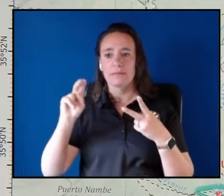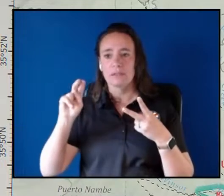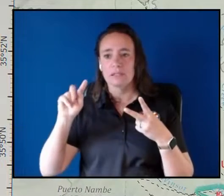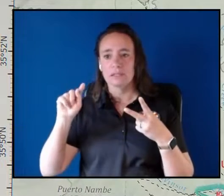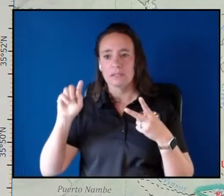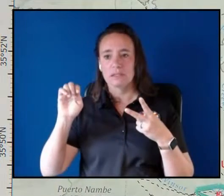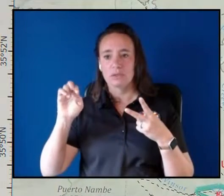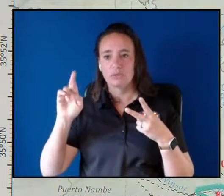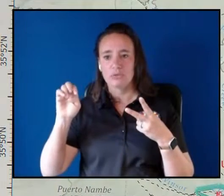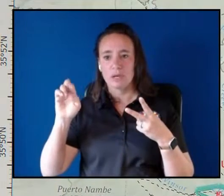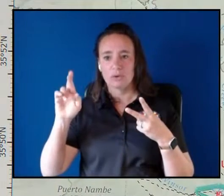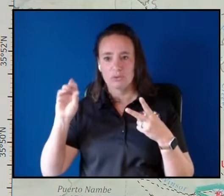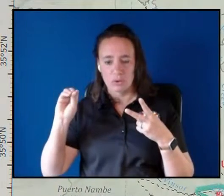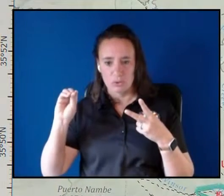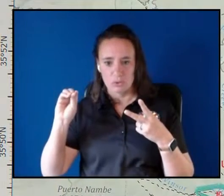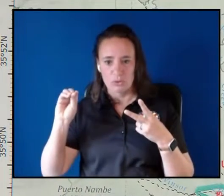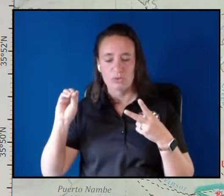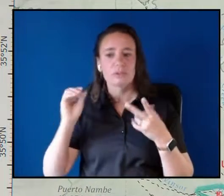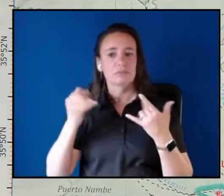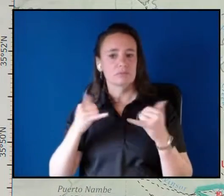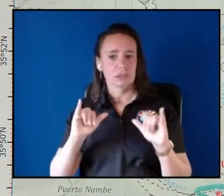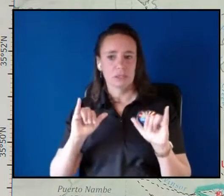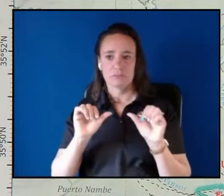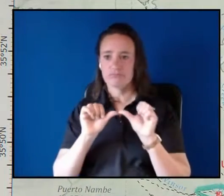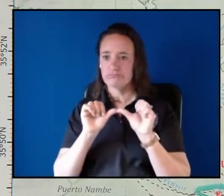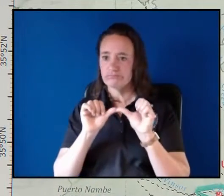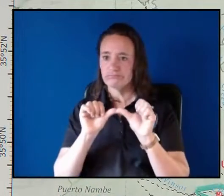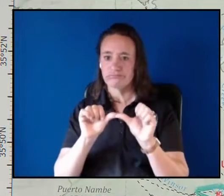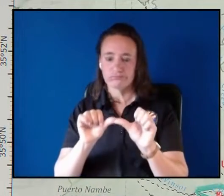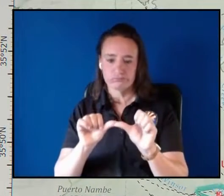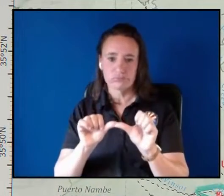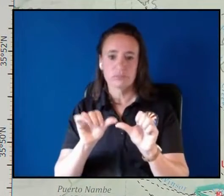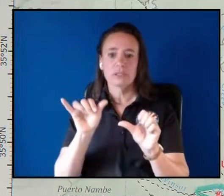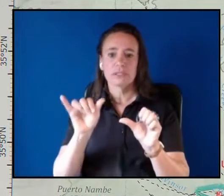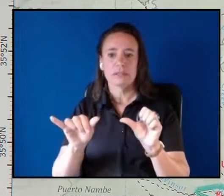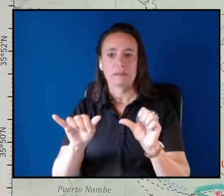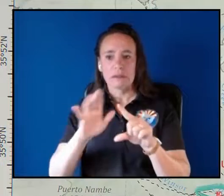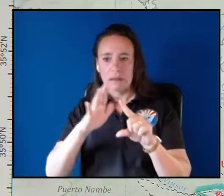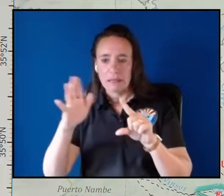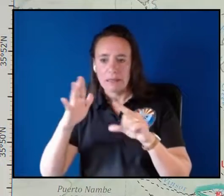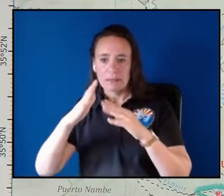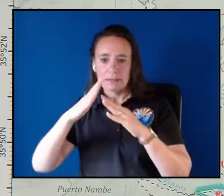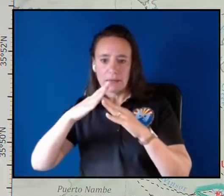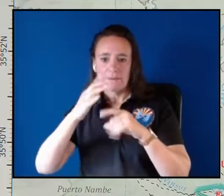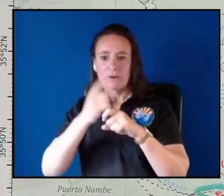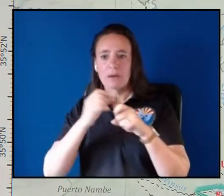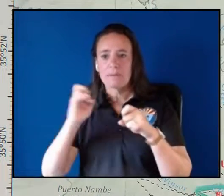That is kind of the the area at the top of that, coming off Elk Mountain where the firing operations